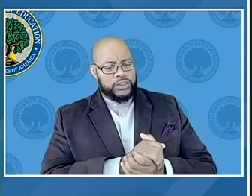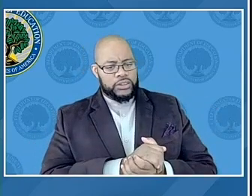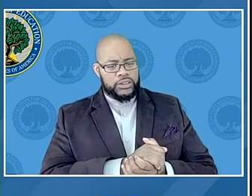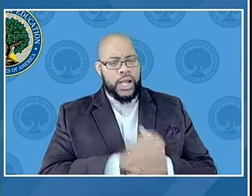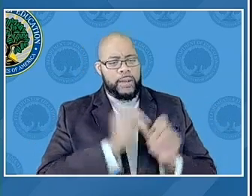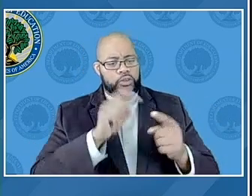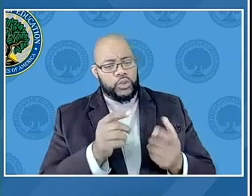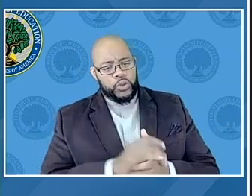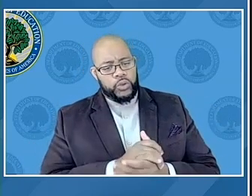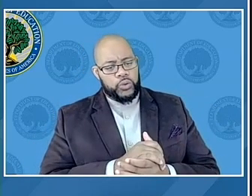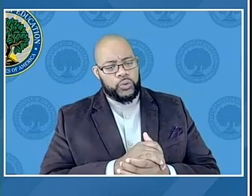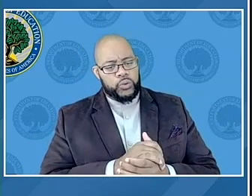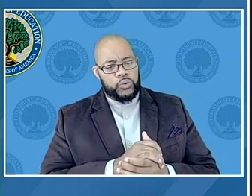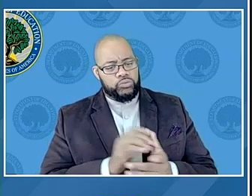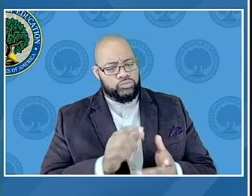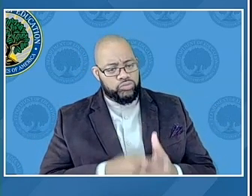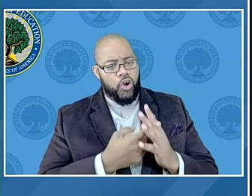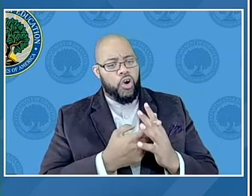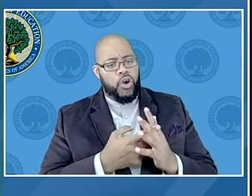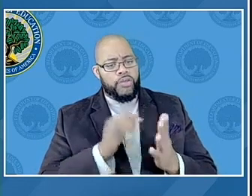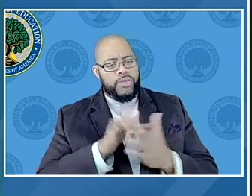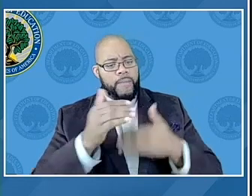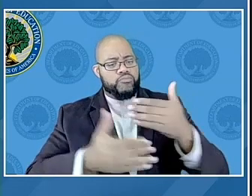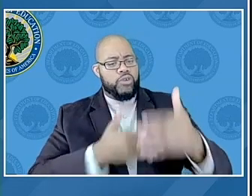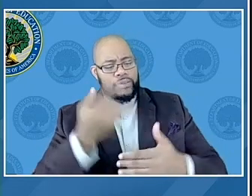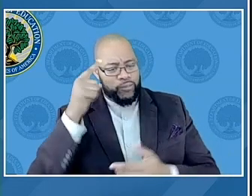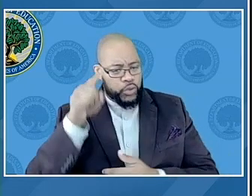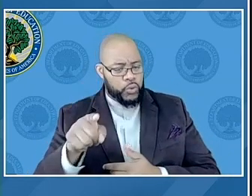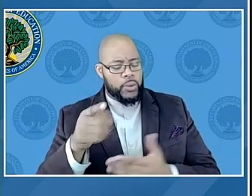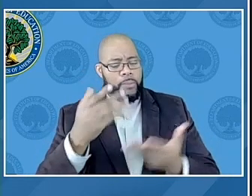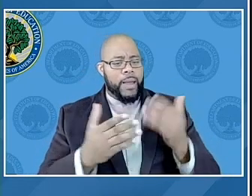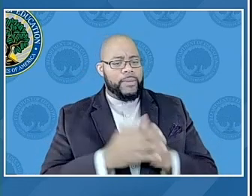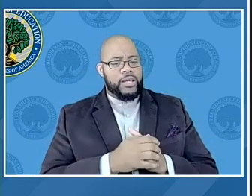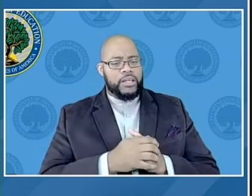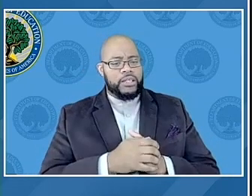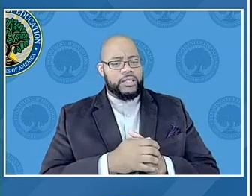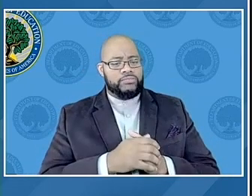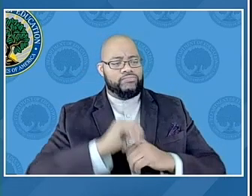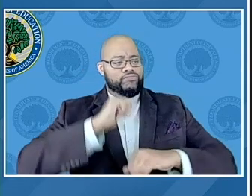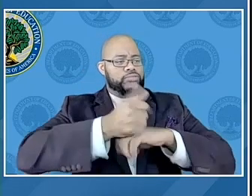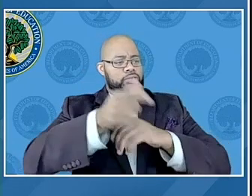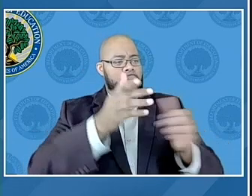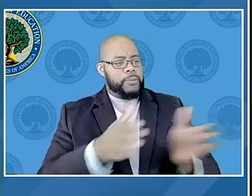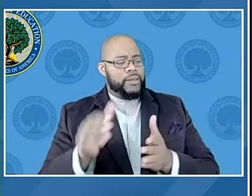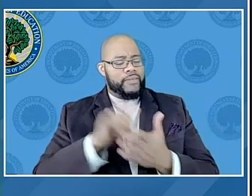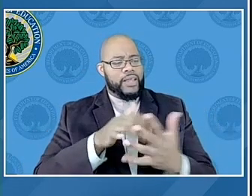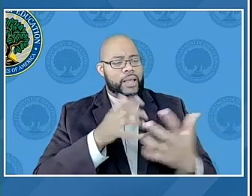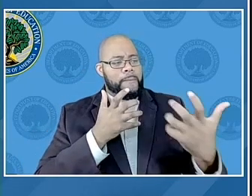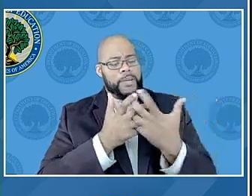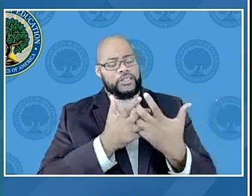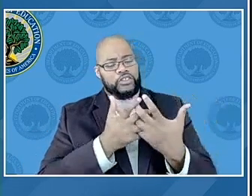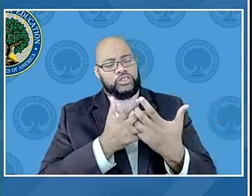kind of initiate that process for you, and maybe even put you in a plan that meets